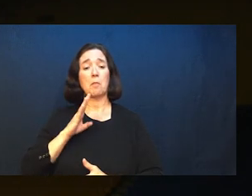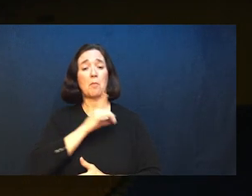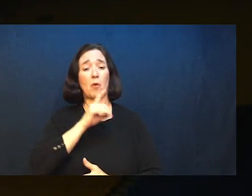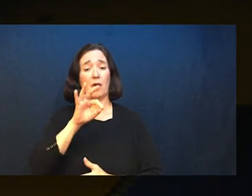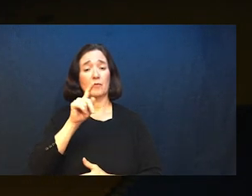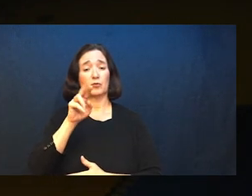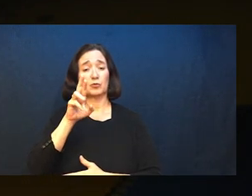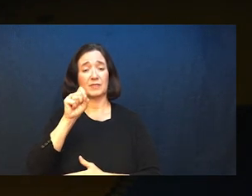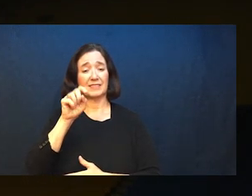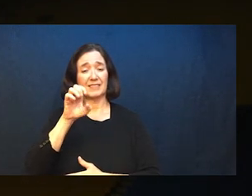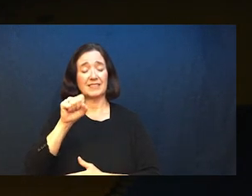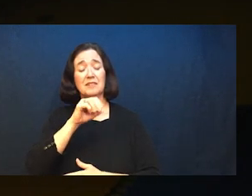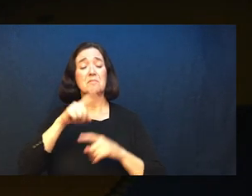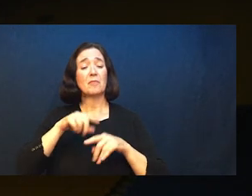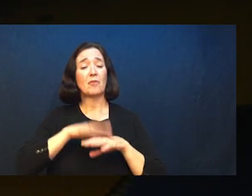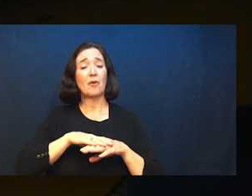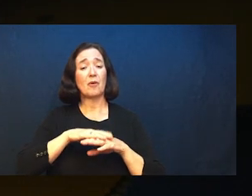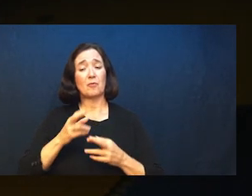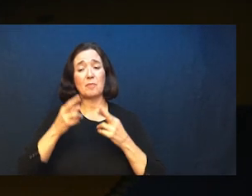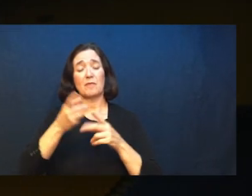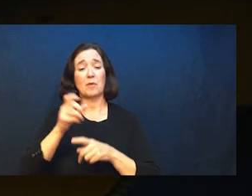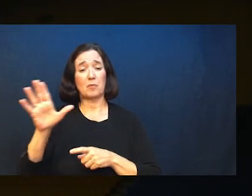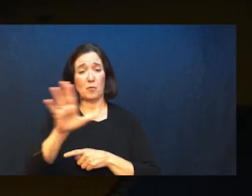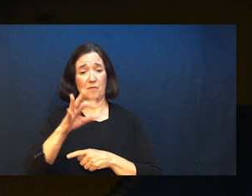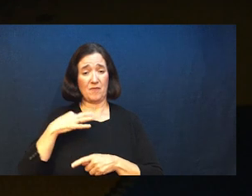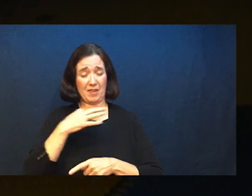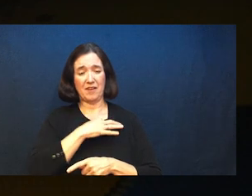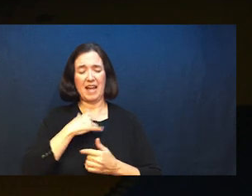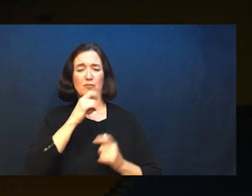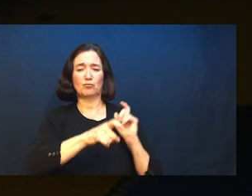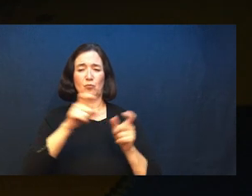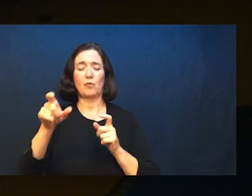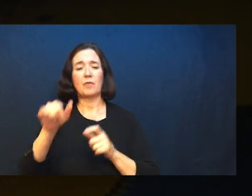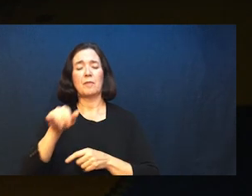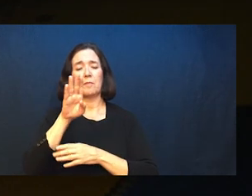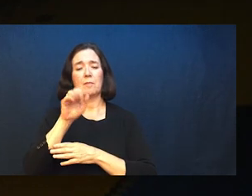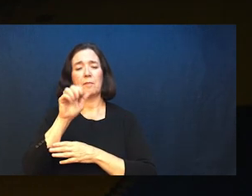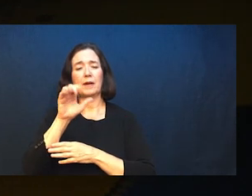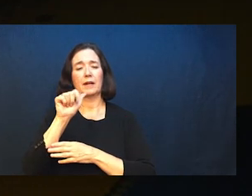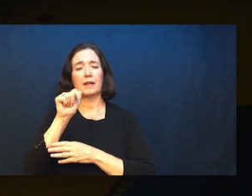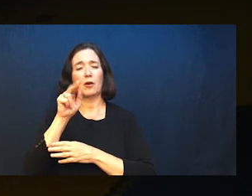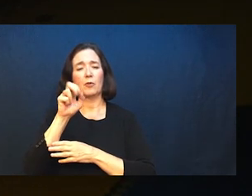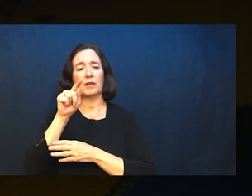and upon the recommendation of your faculty, I now confer upon each of you the baccalaureate degree to which you are entitled